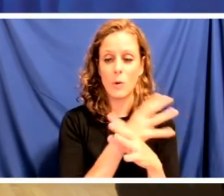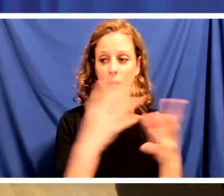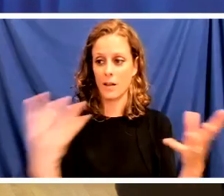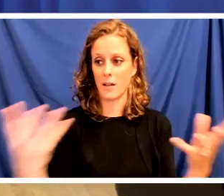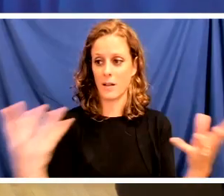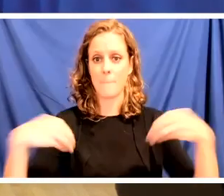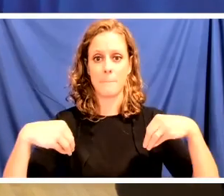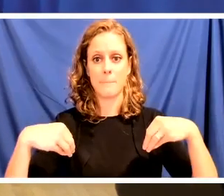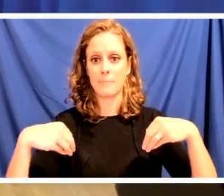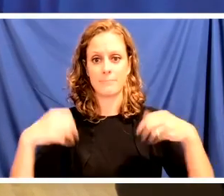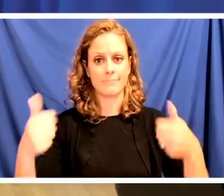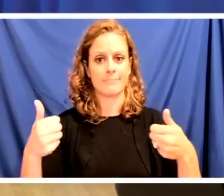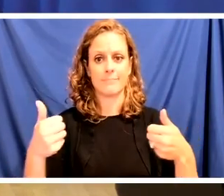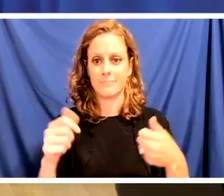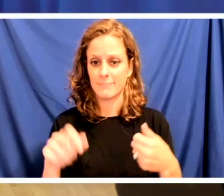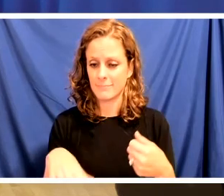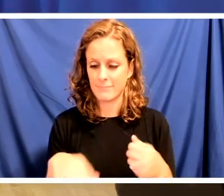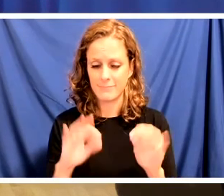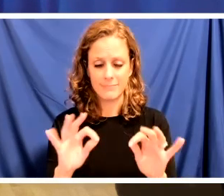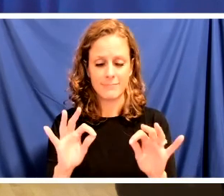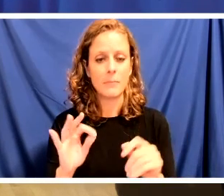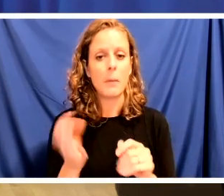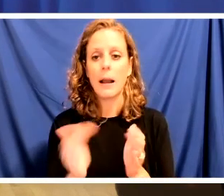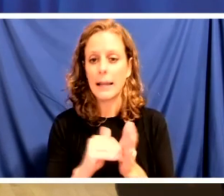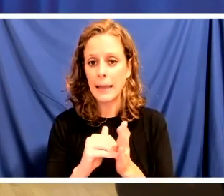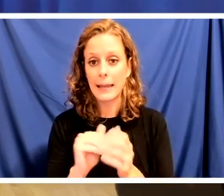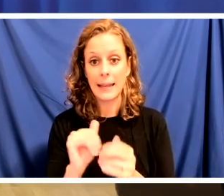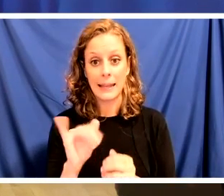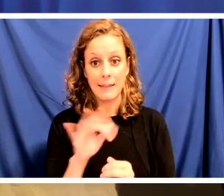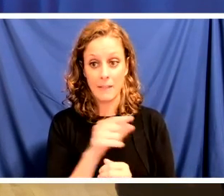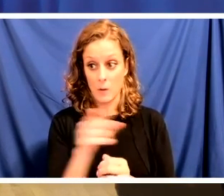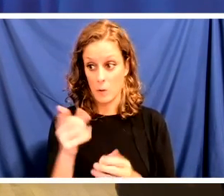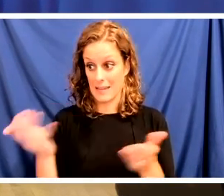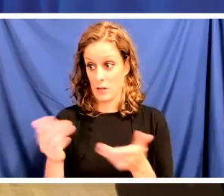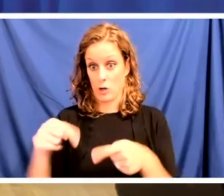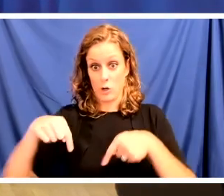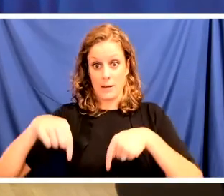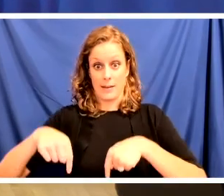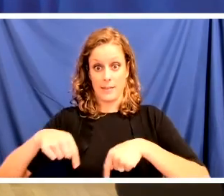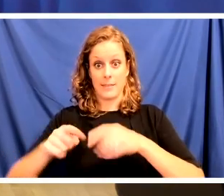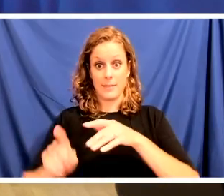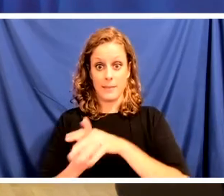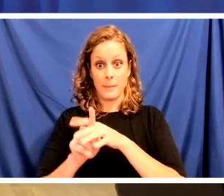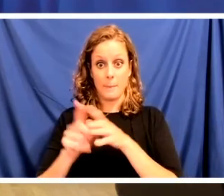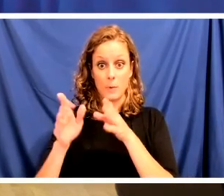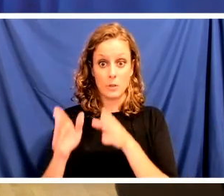SacGov: Exactly what we need right now, but if you again for those that are here in person that gets here to show you the mapping tools.